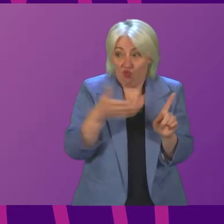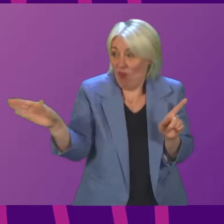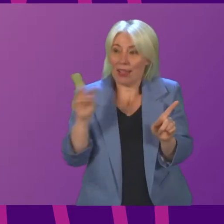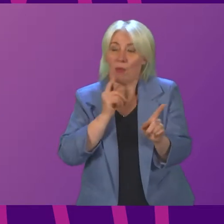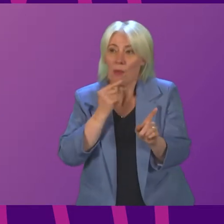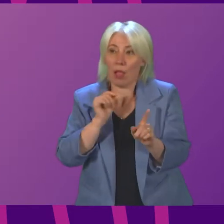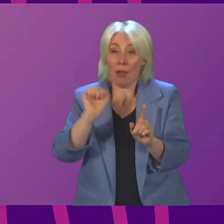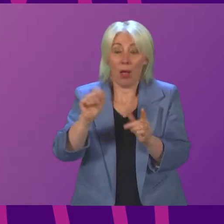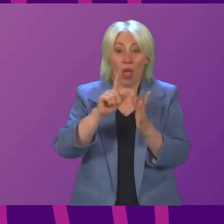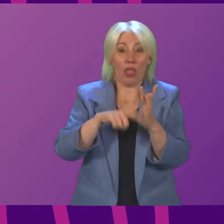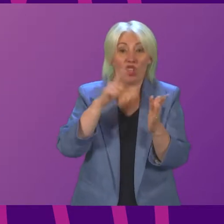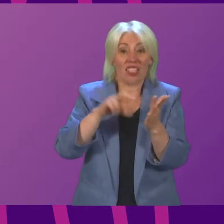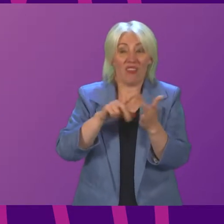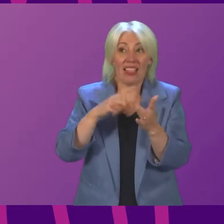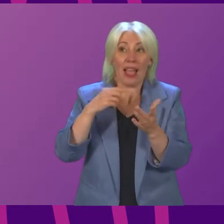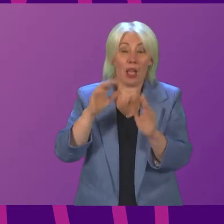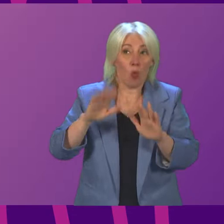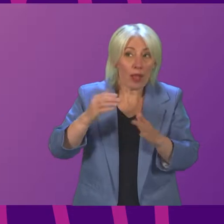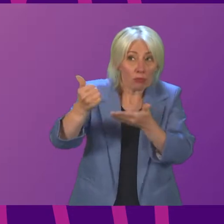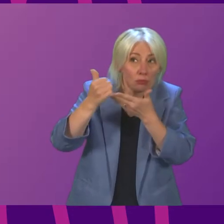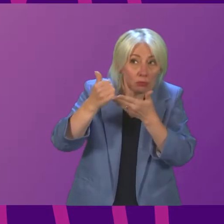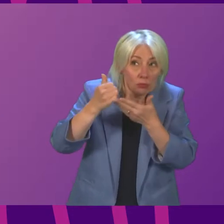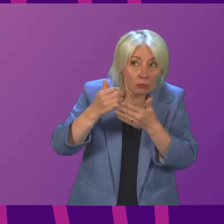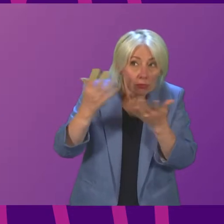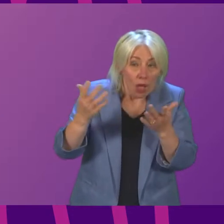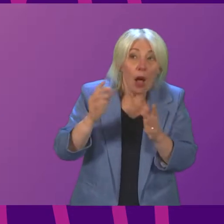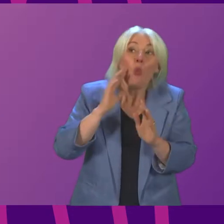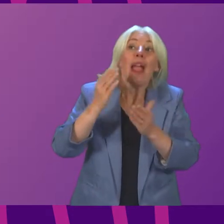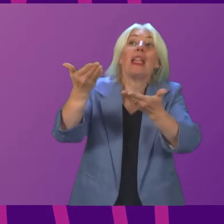recipient of that JCVI advice, and we will of course consider that advice when it is issued.